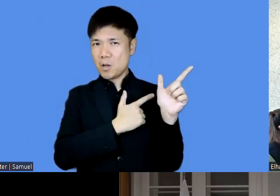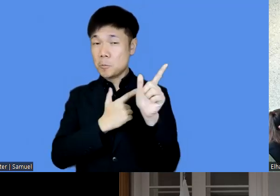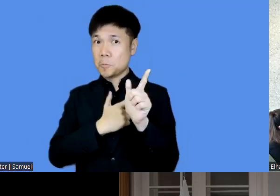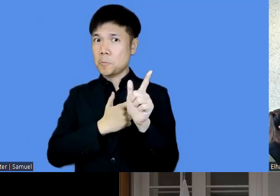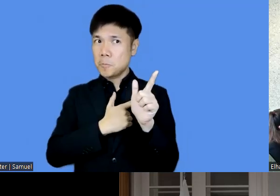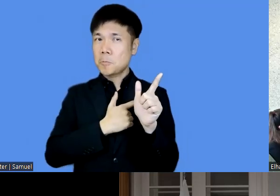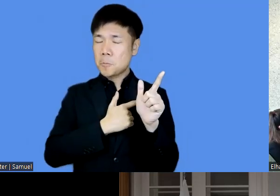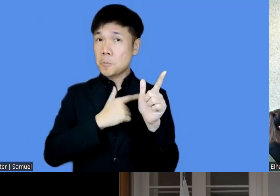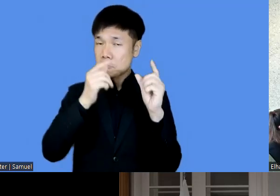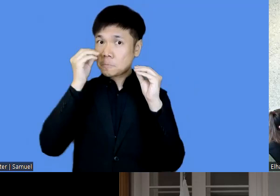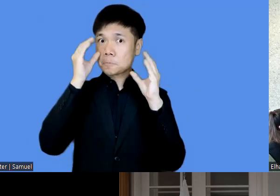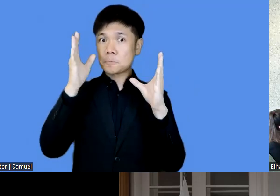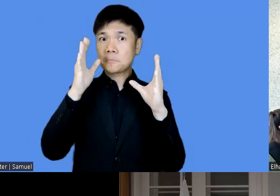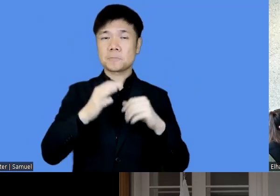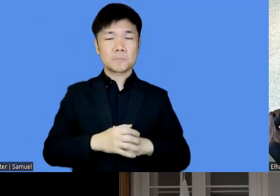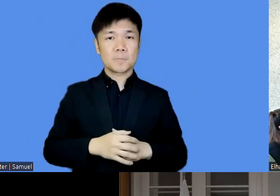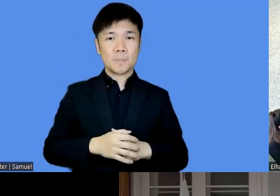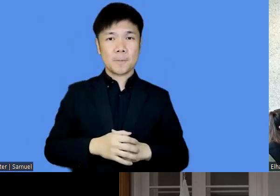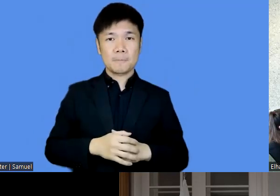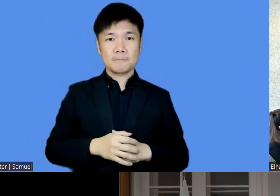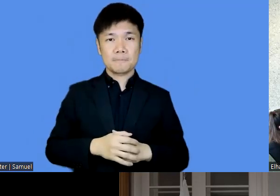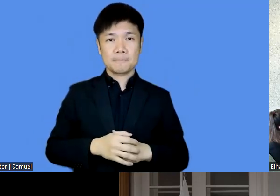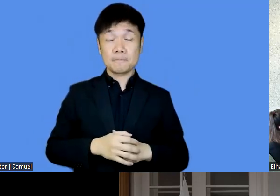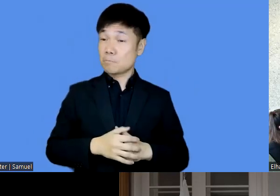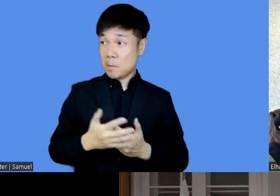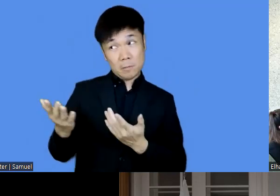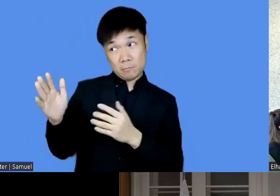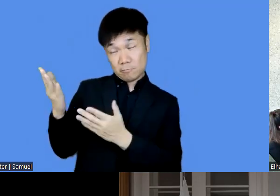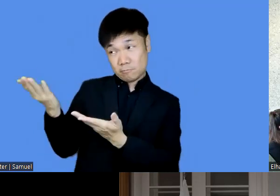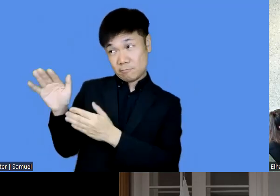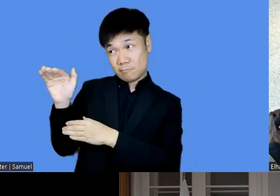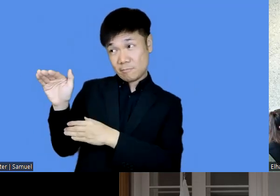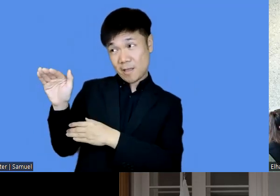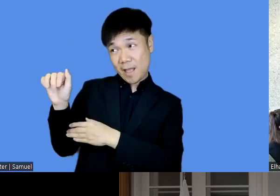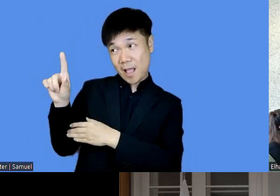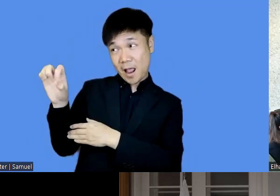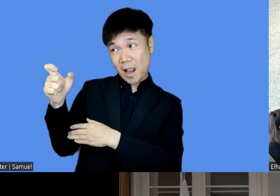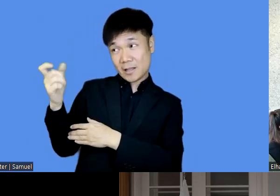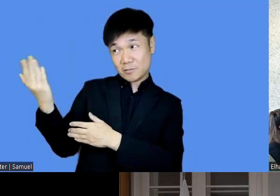you can jump in as well, but really the militaries are like I know how to train that out or adjust